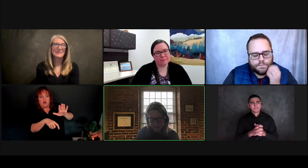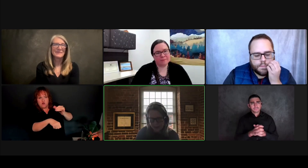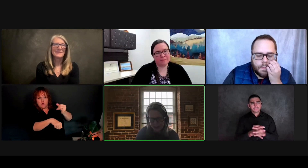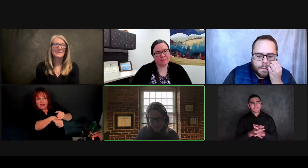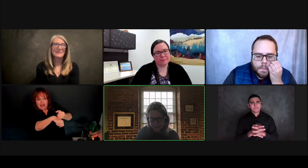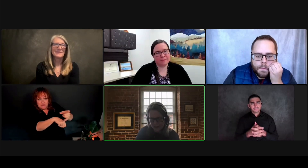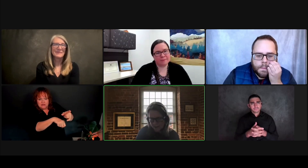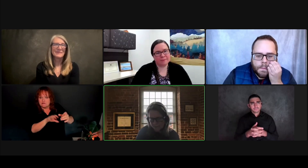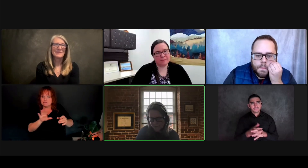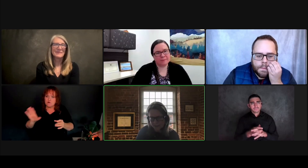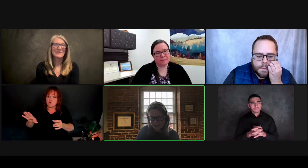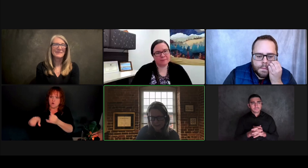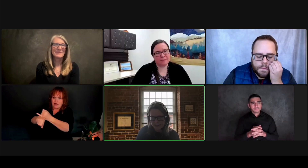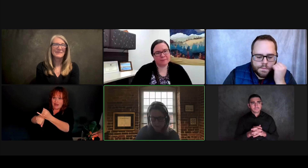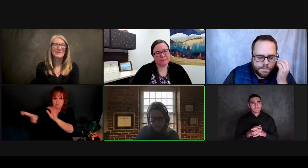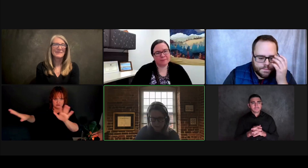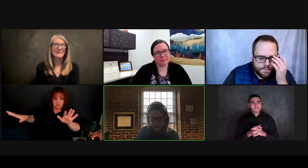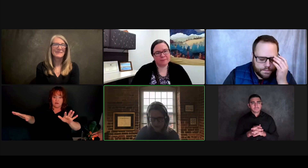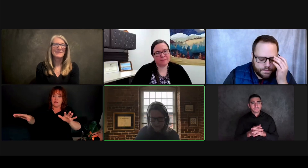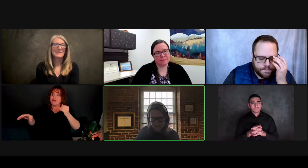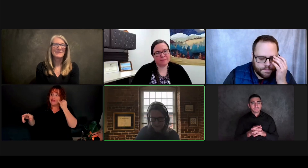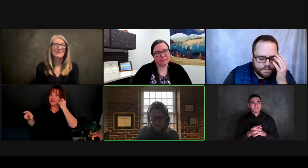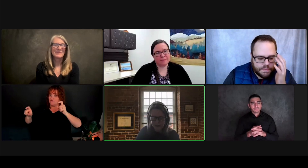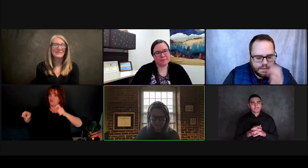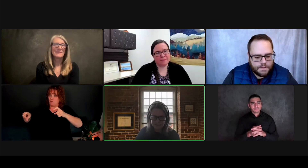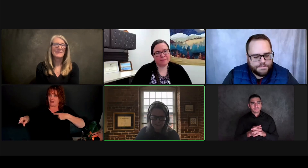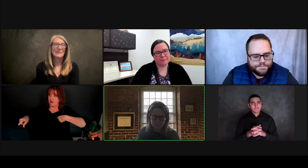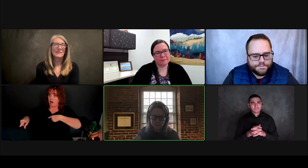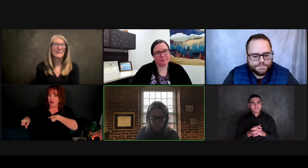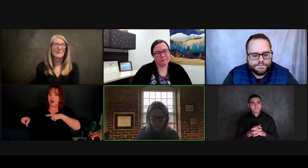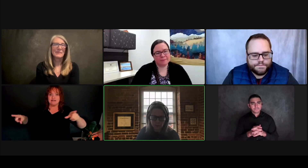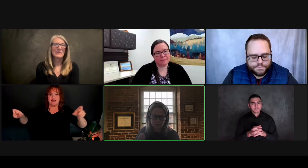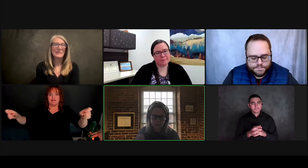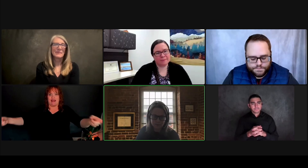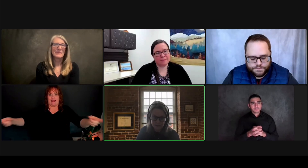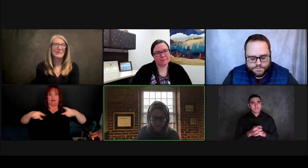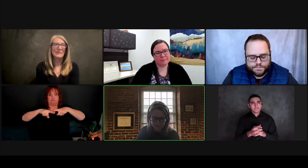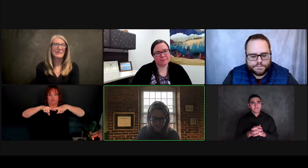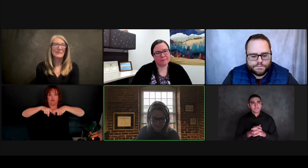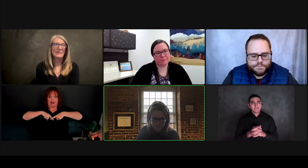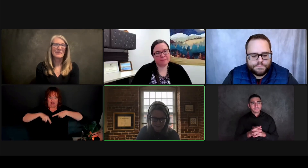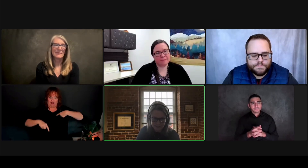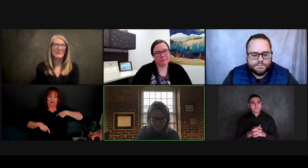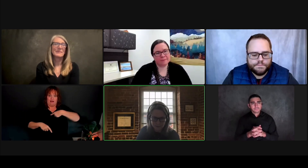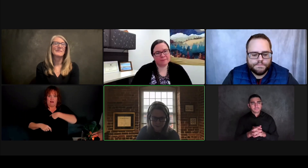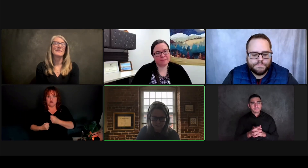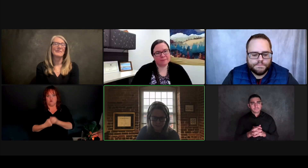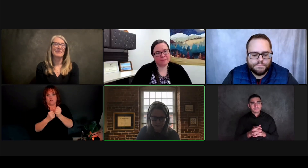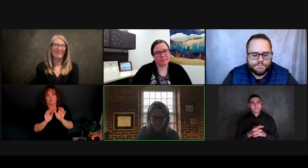And then they can turn to us to support their needs as a disability service office.